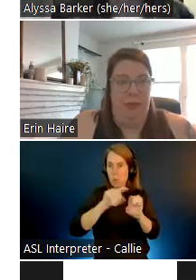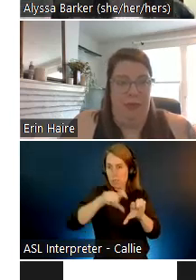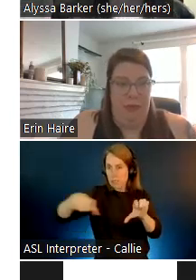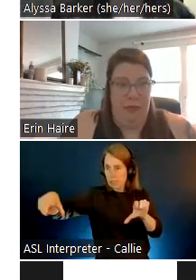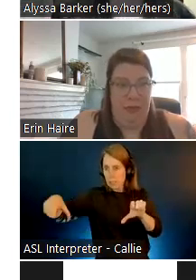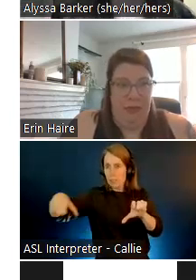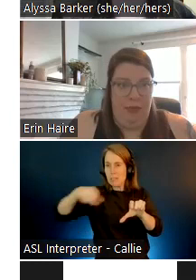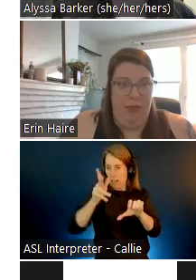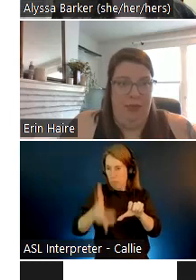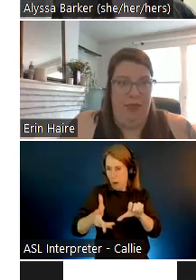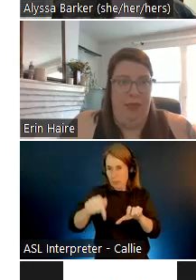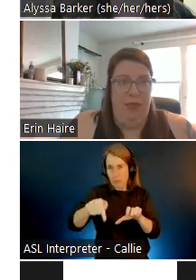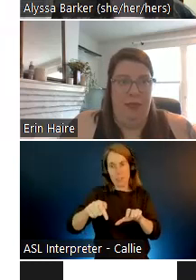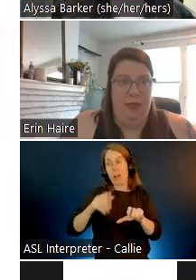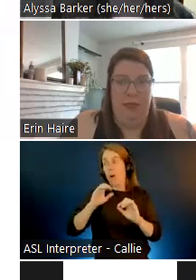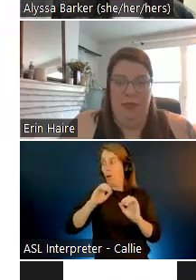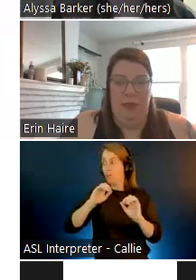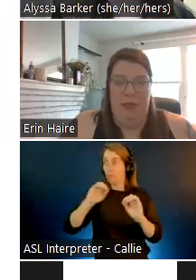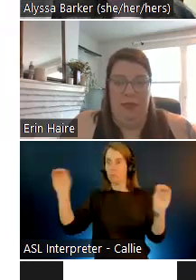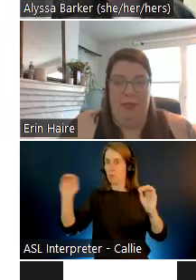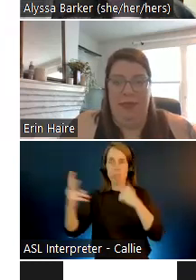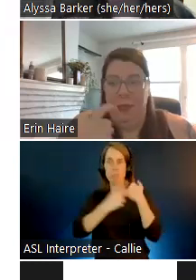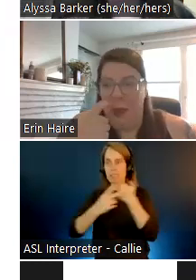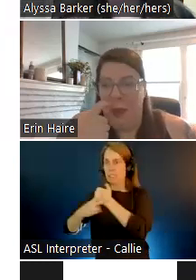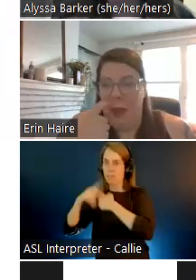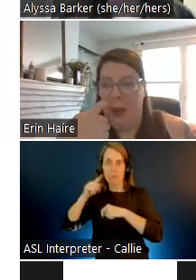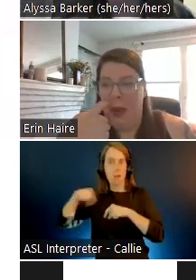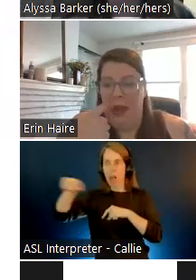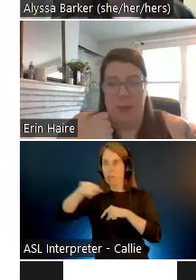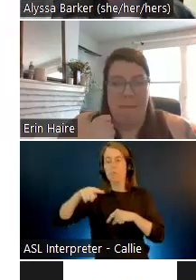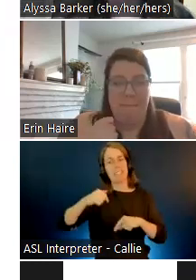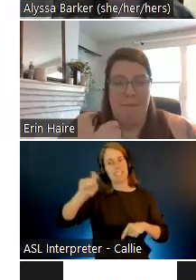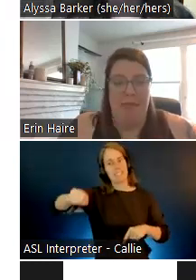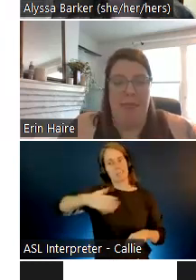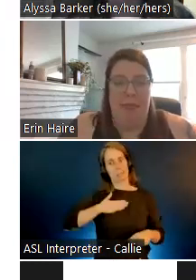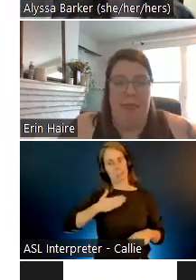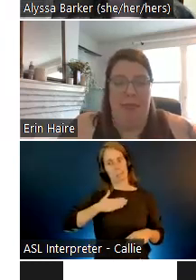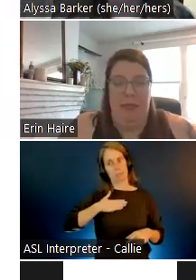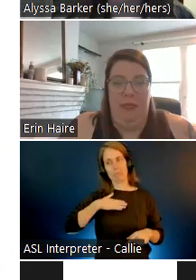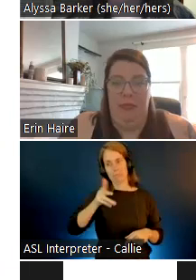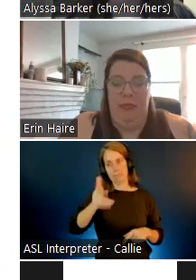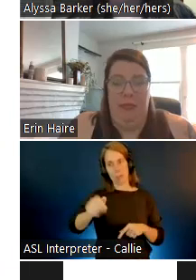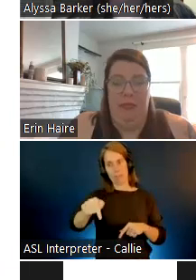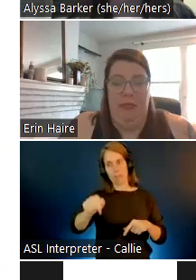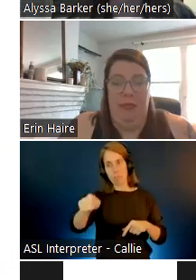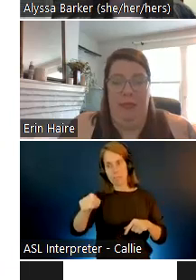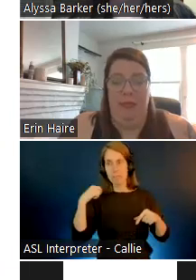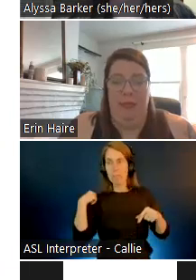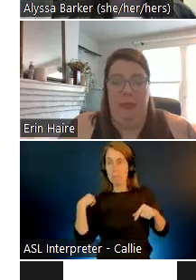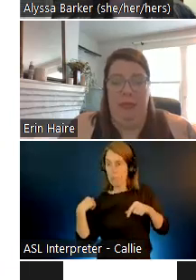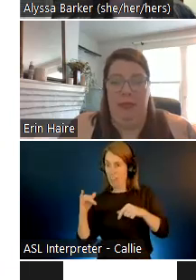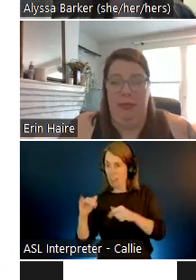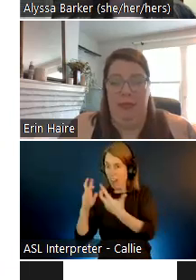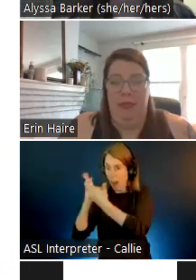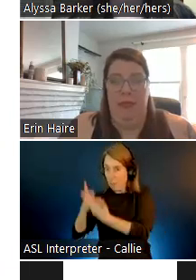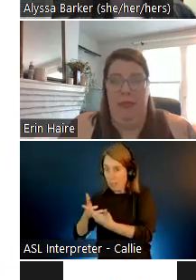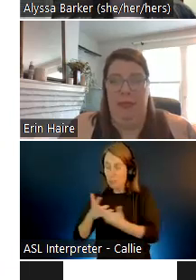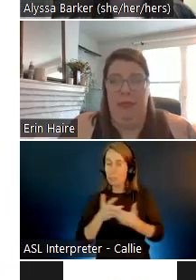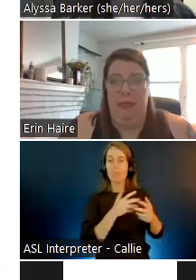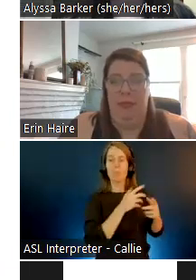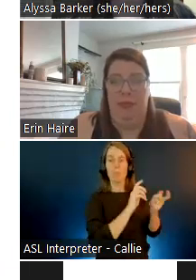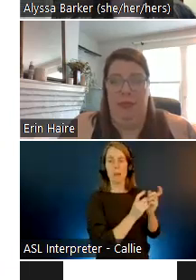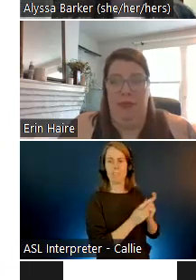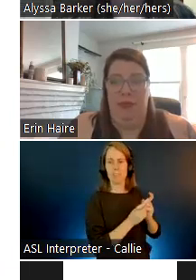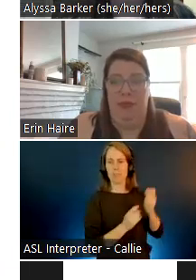is typically unreserved so reasonable accommodation or reasonable modification?